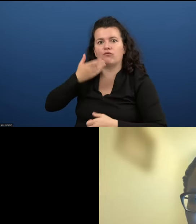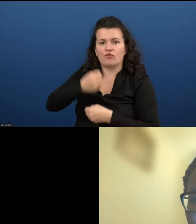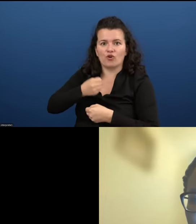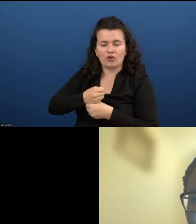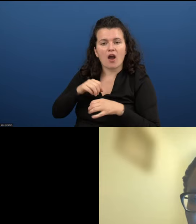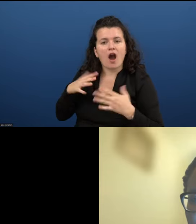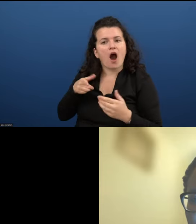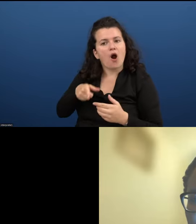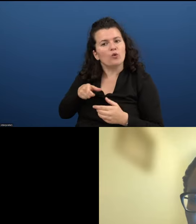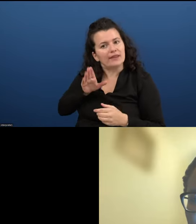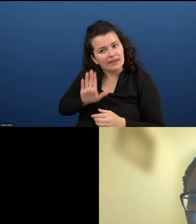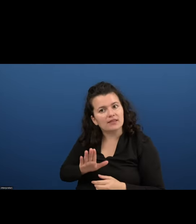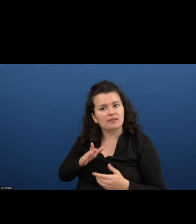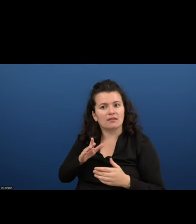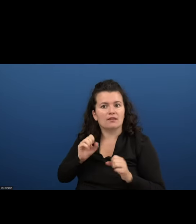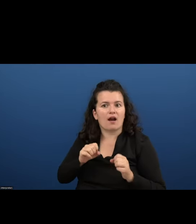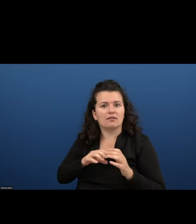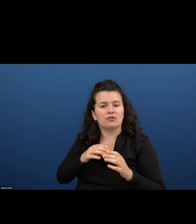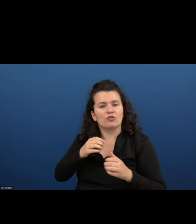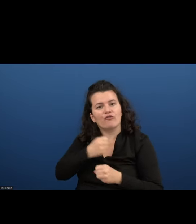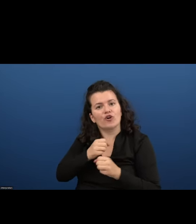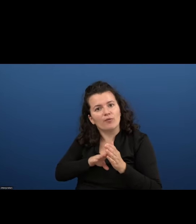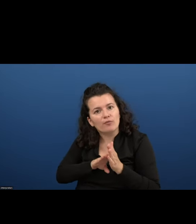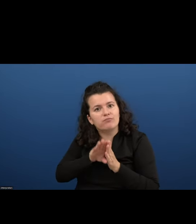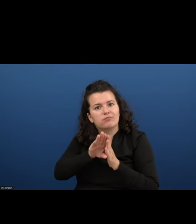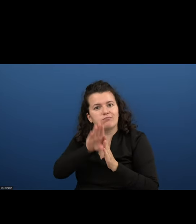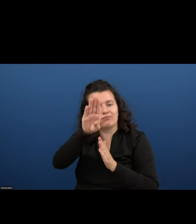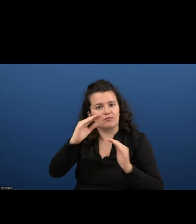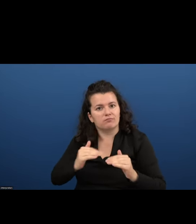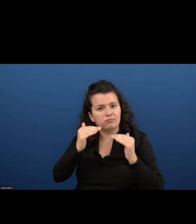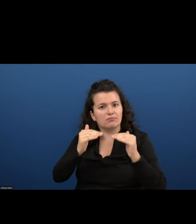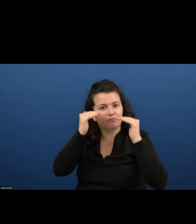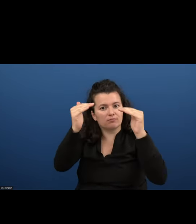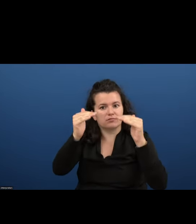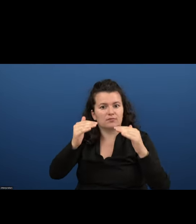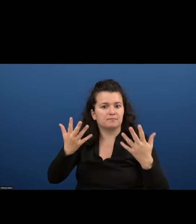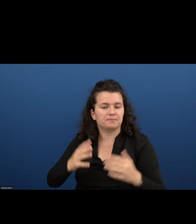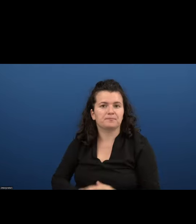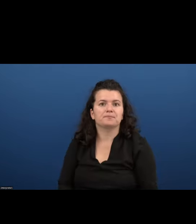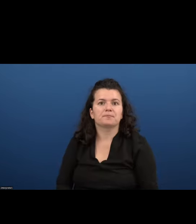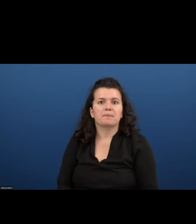16:26:19 Thank you. 16:26:23 Thank you very much.